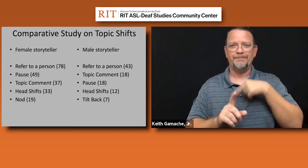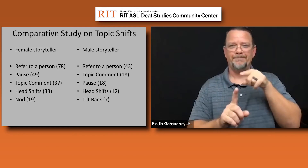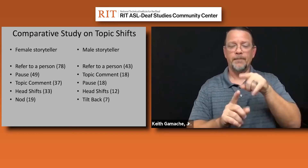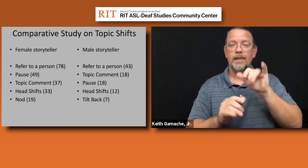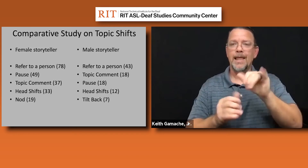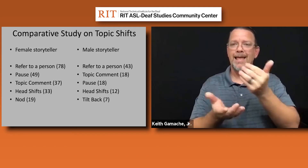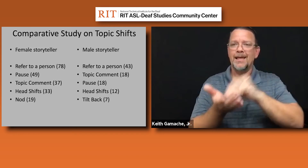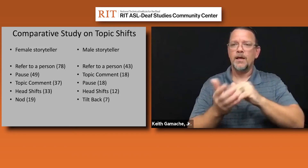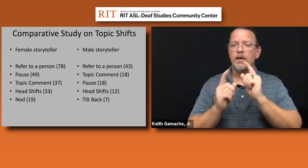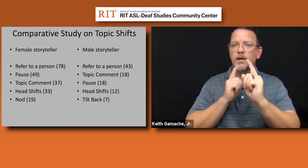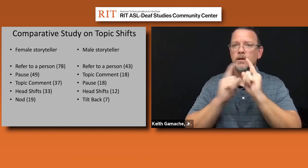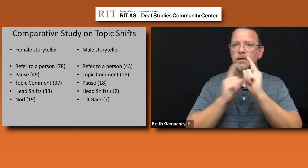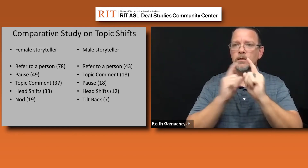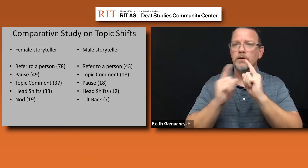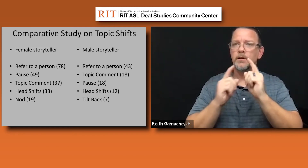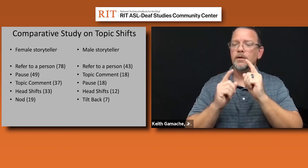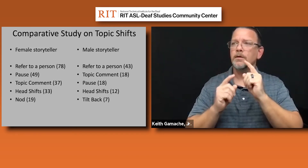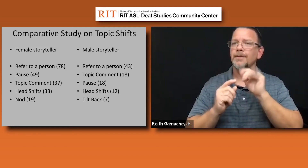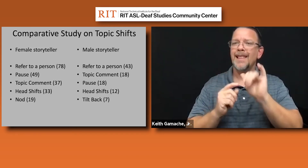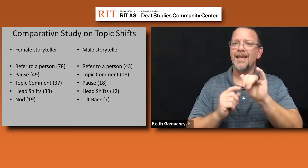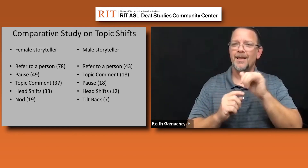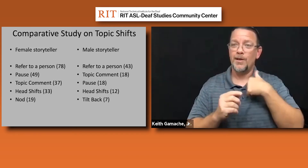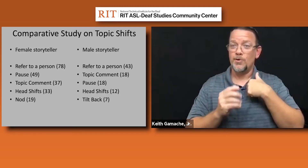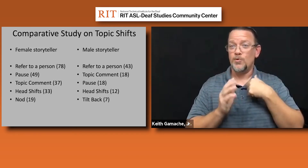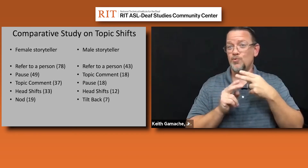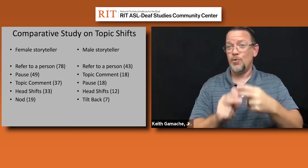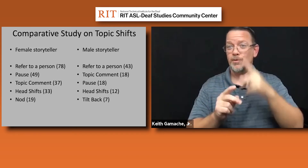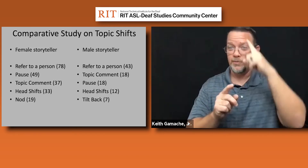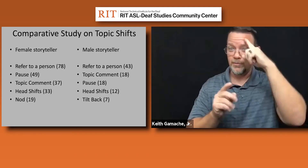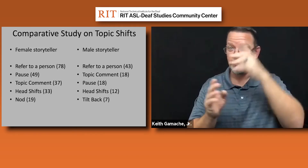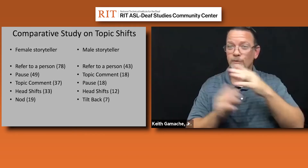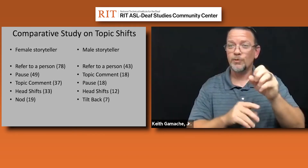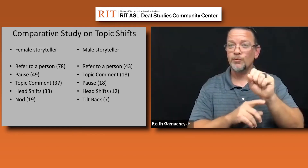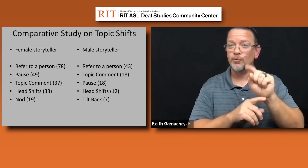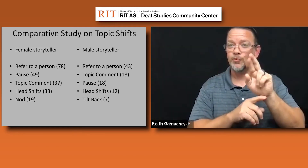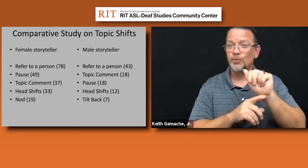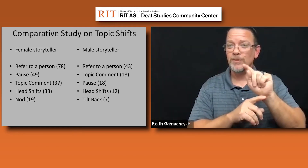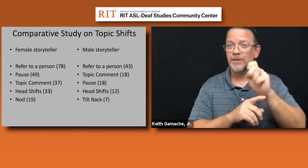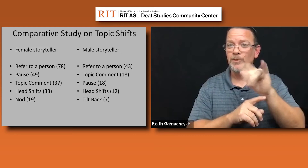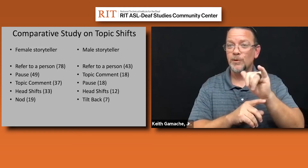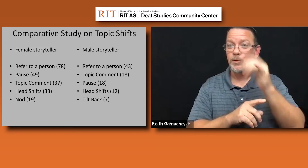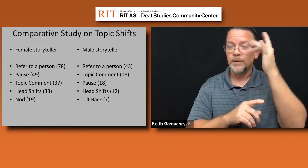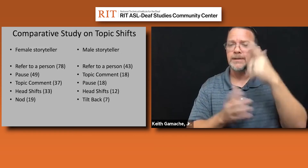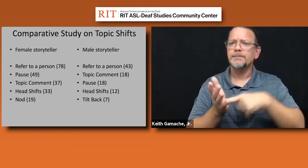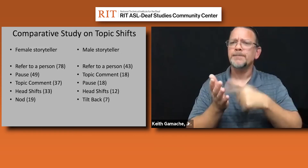but it is, and sometimes a pause can be for reflection, right?